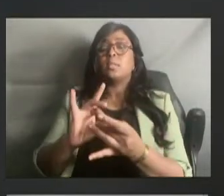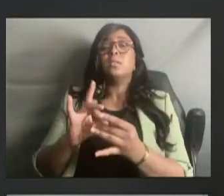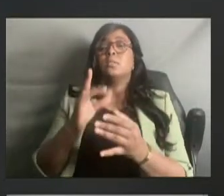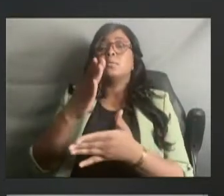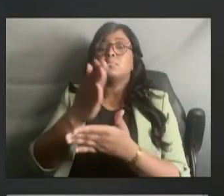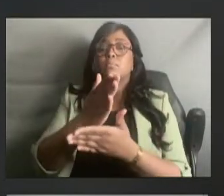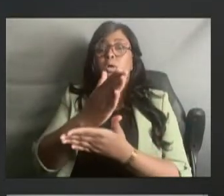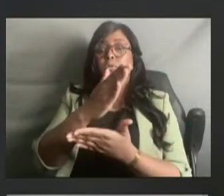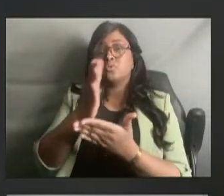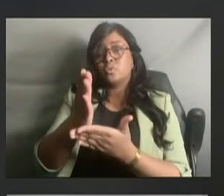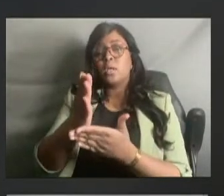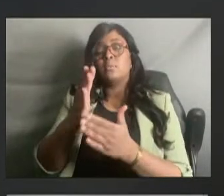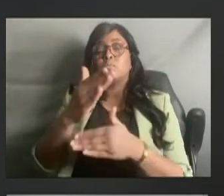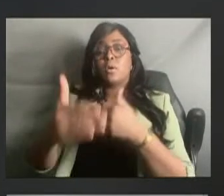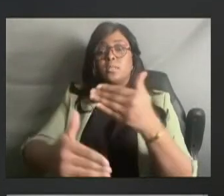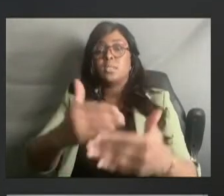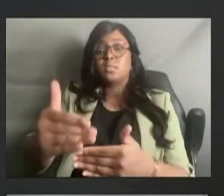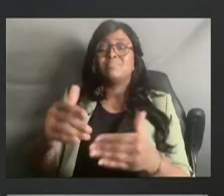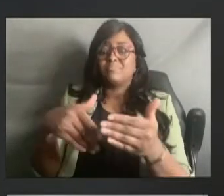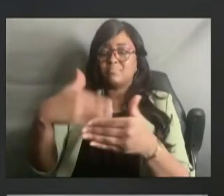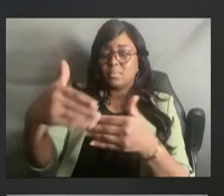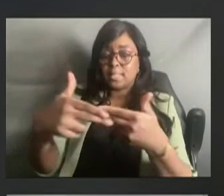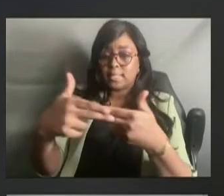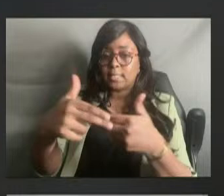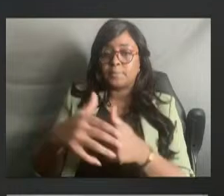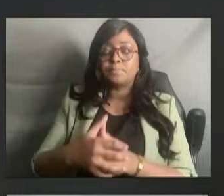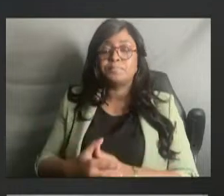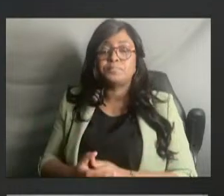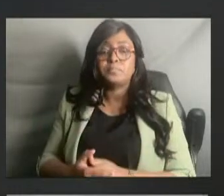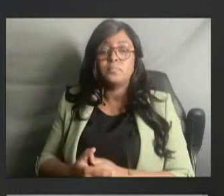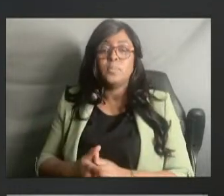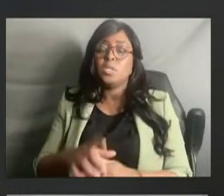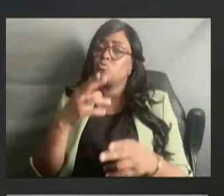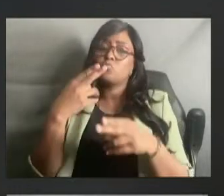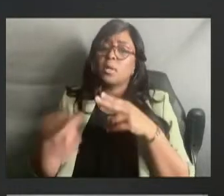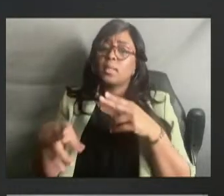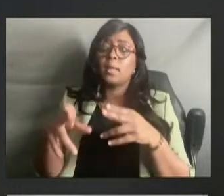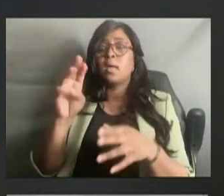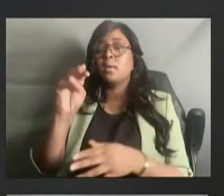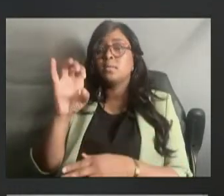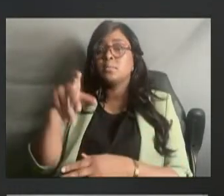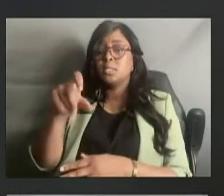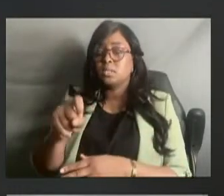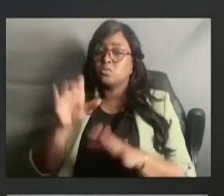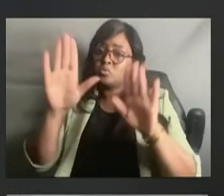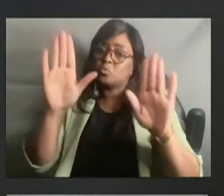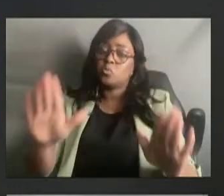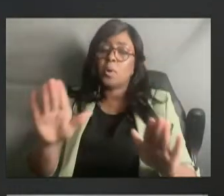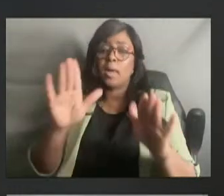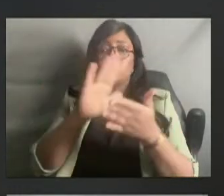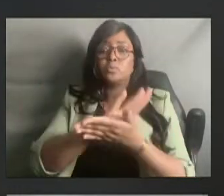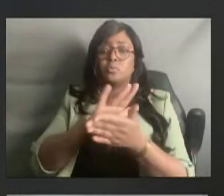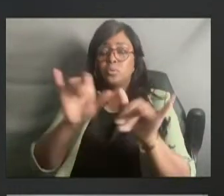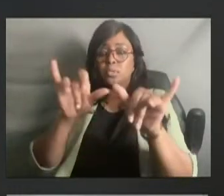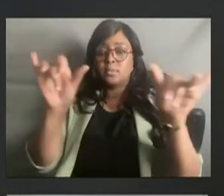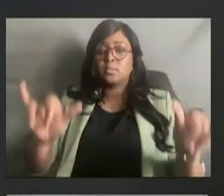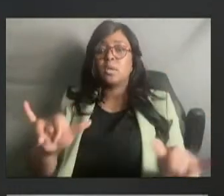the conversation today, and to learn a little bit more about our budget process. If you could